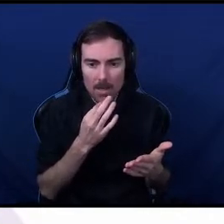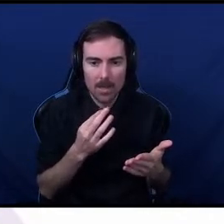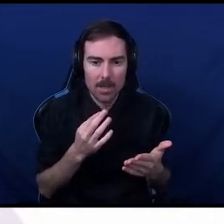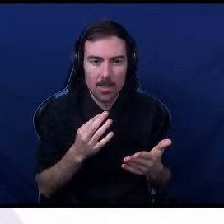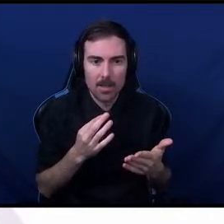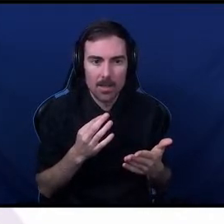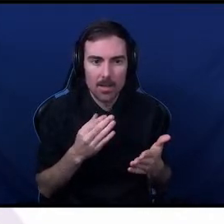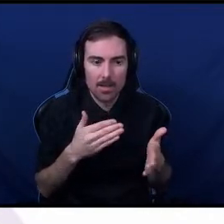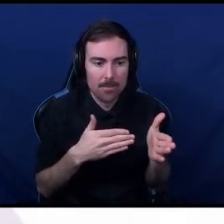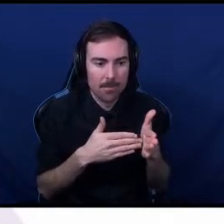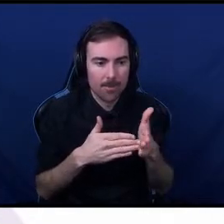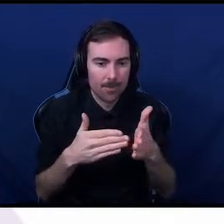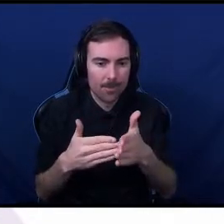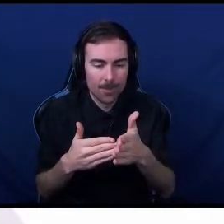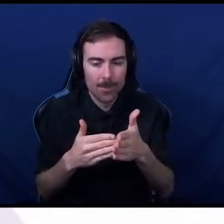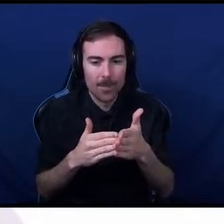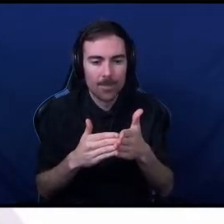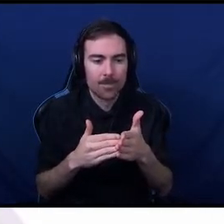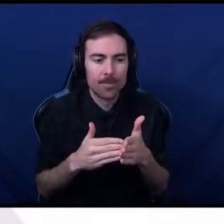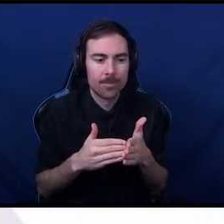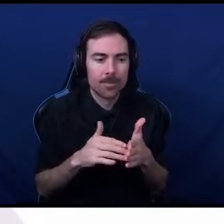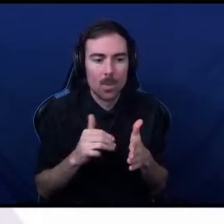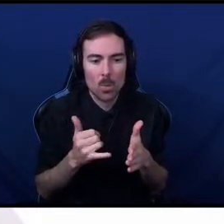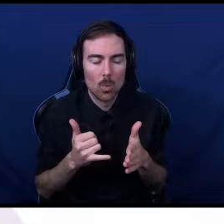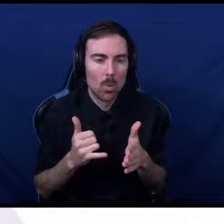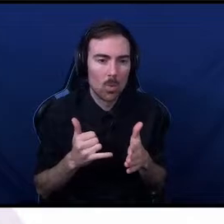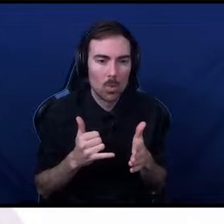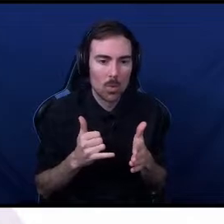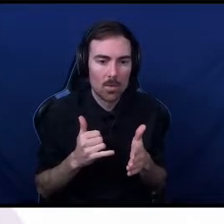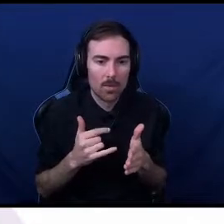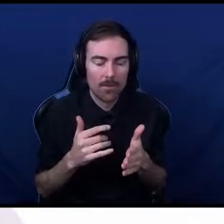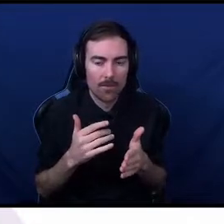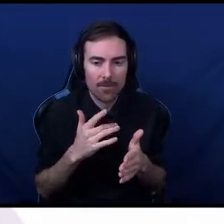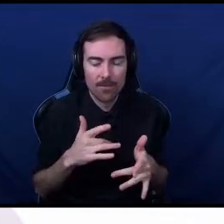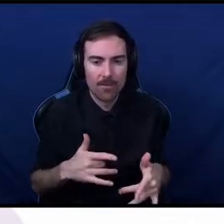or being kind of, kind of trapped in our homes. And so, I